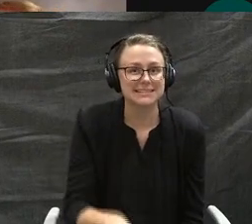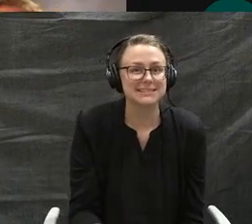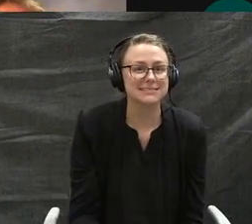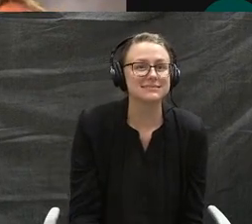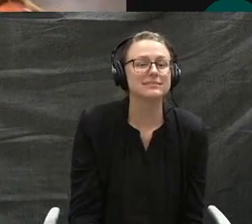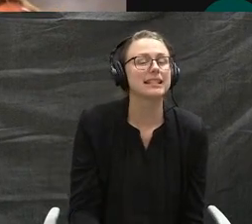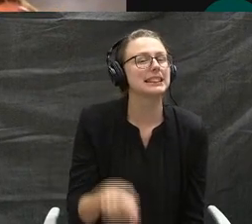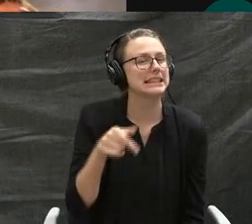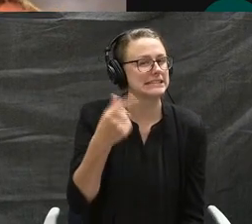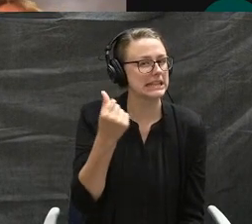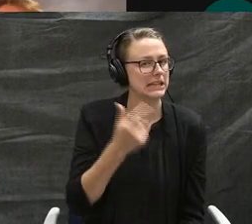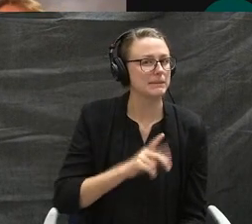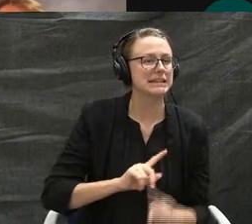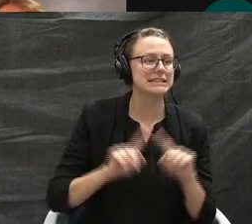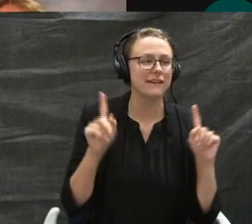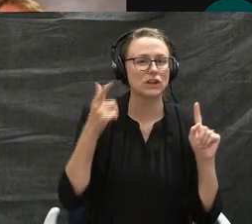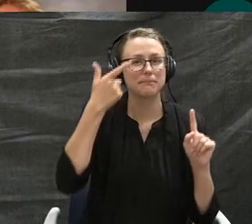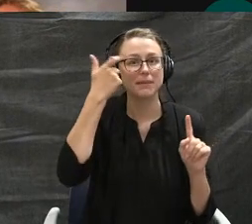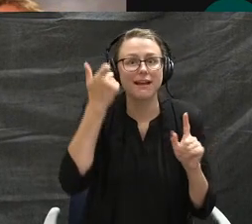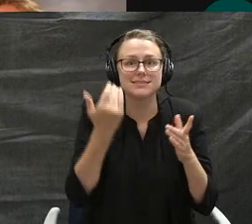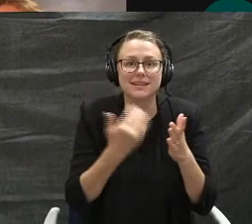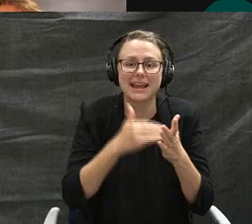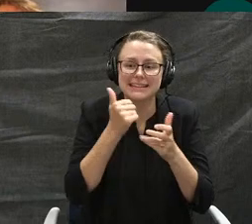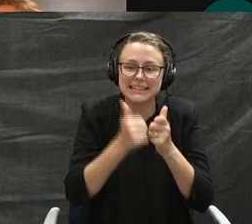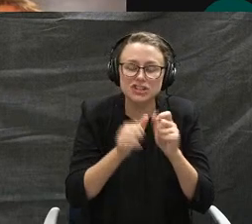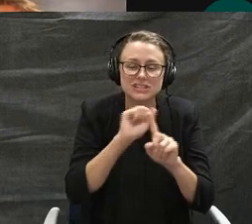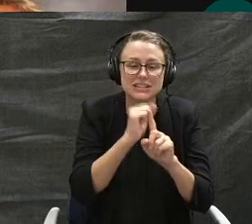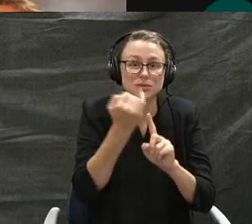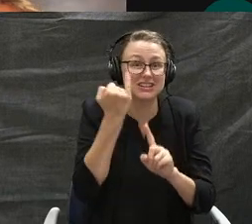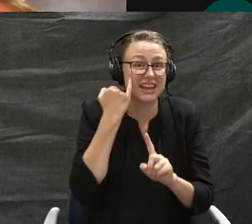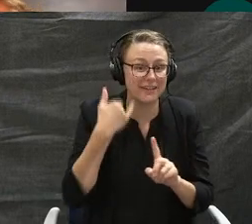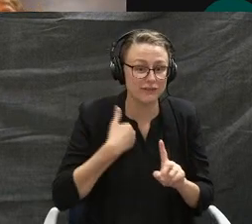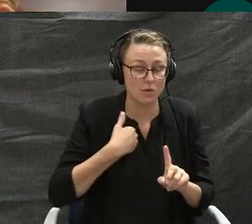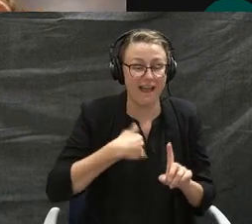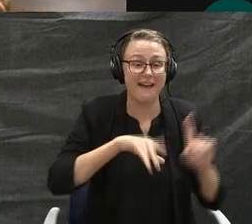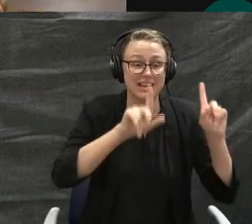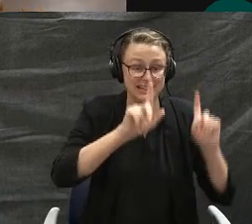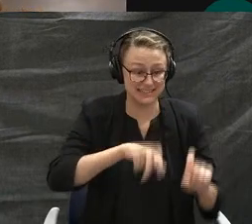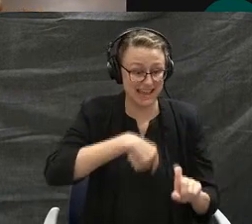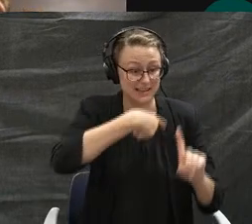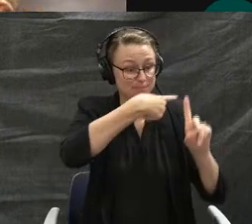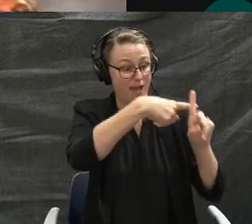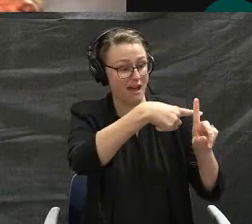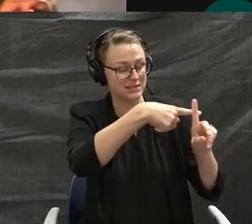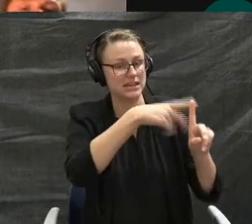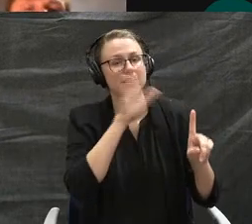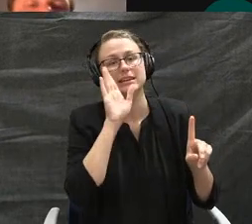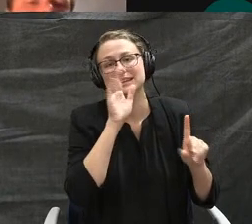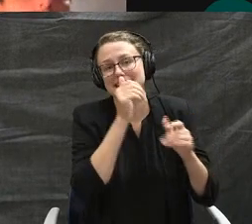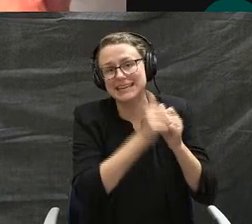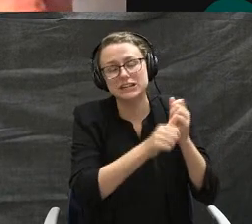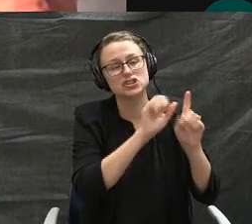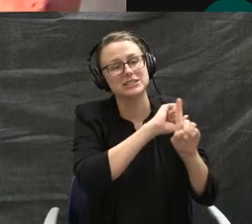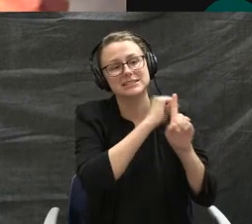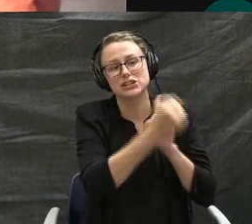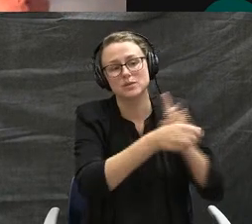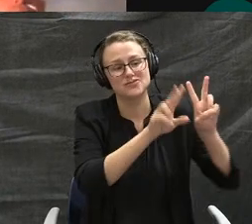is this is a little bit different because again, each situation. If we have a positive covid test is going to be looked